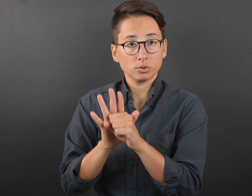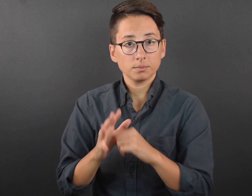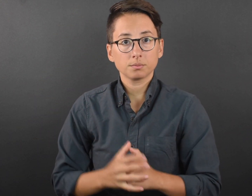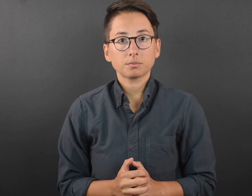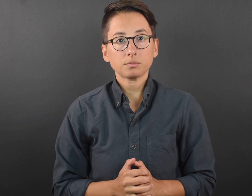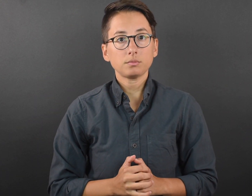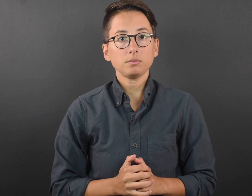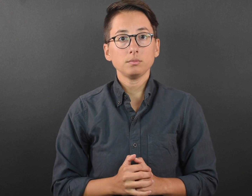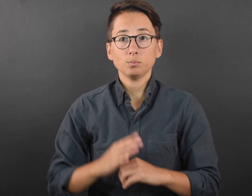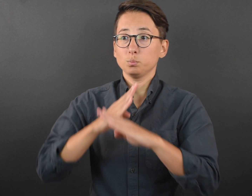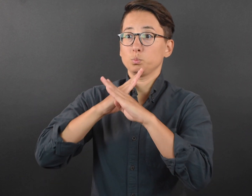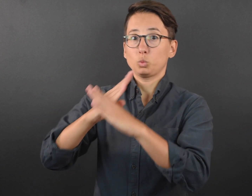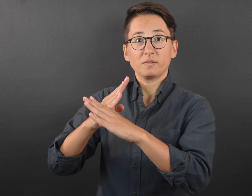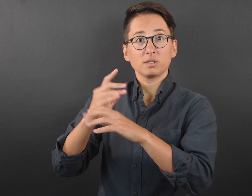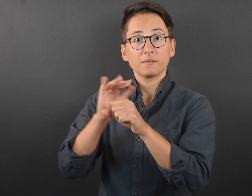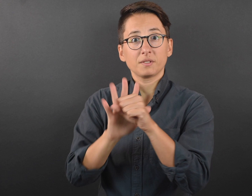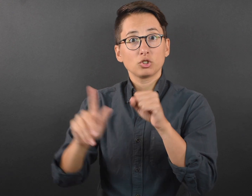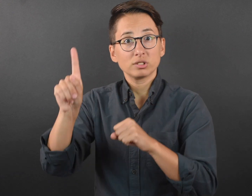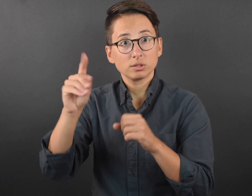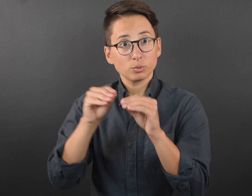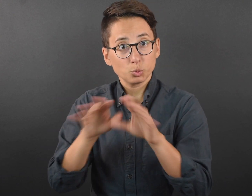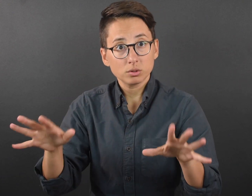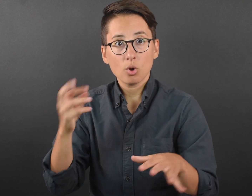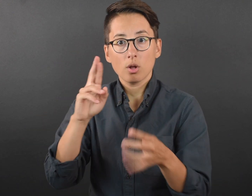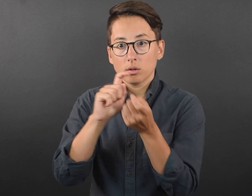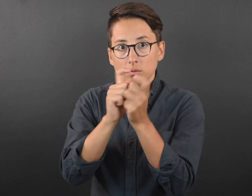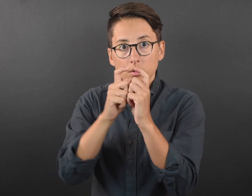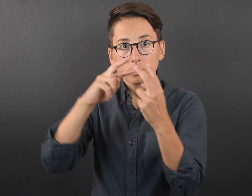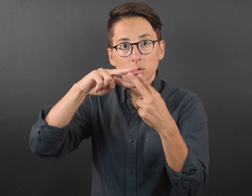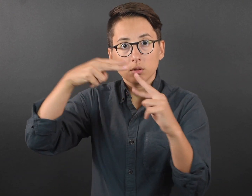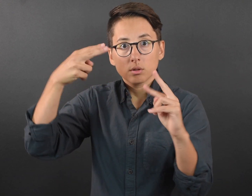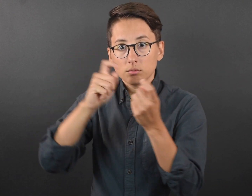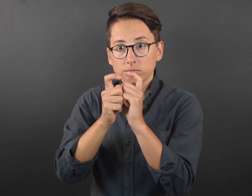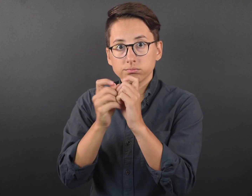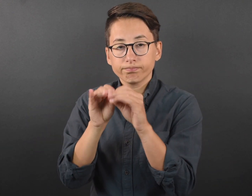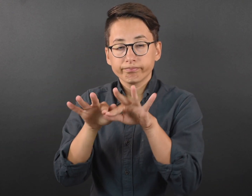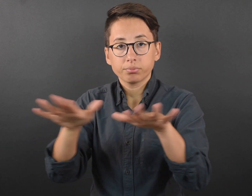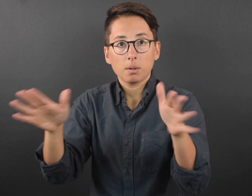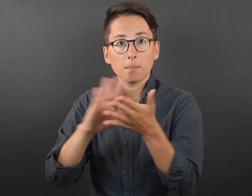help slow the spread of the virus and prevent these variants from spreading or mutating even